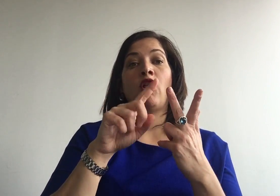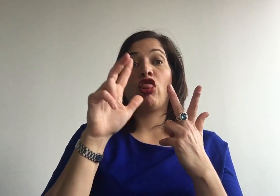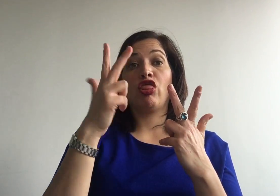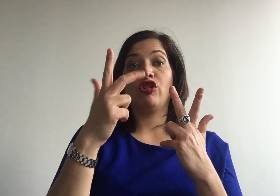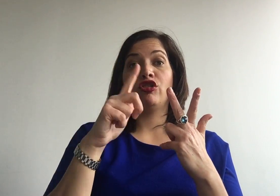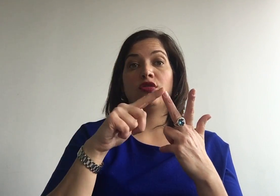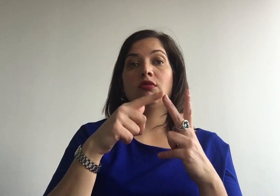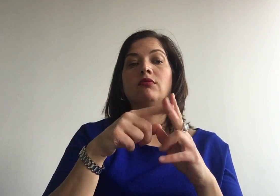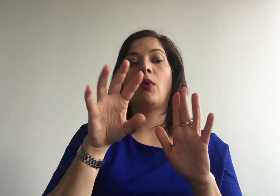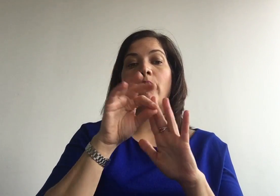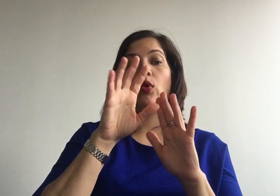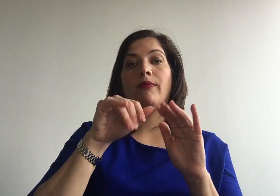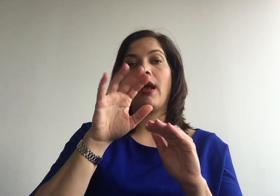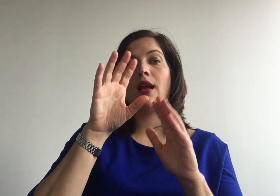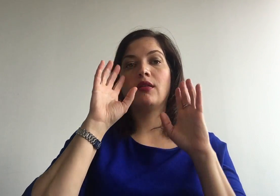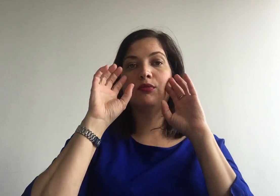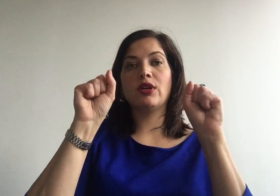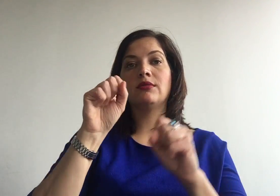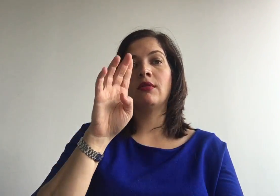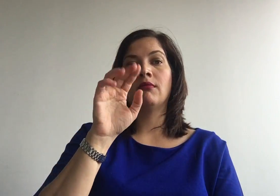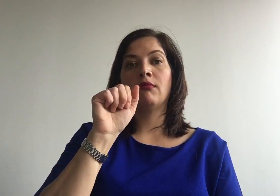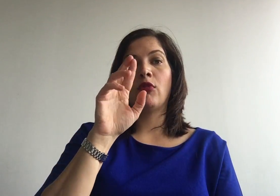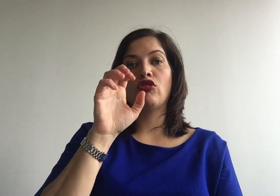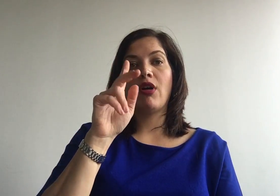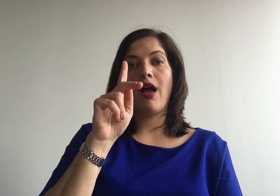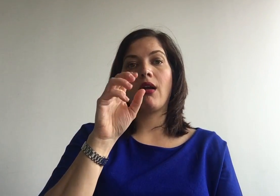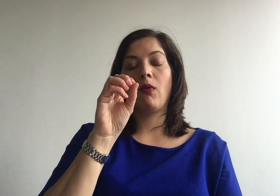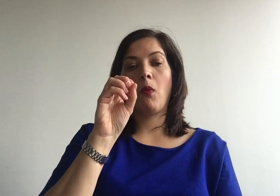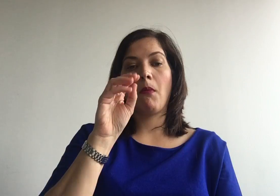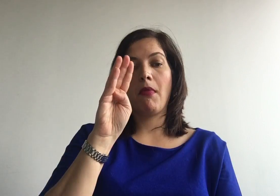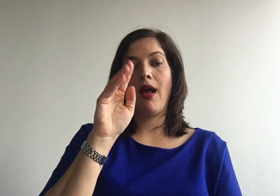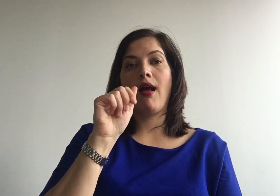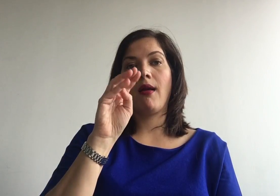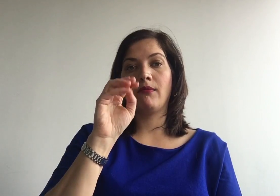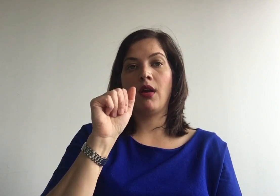and one was appointed by President Barack Obama.